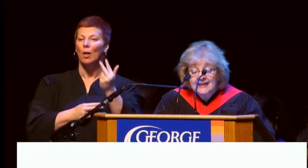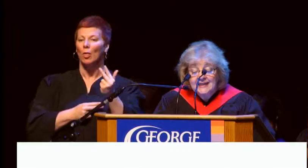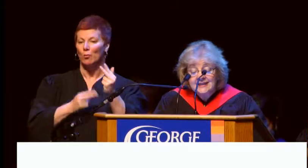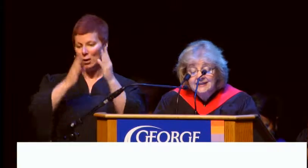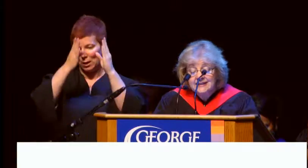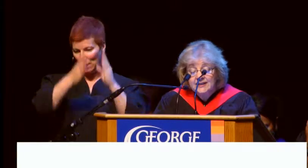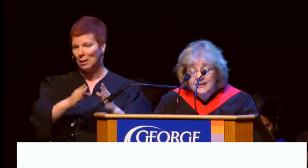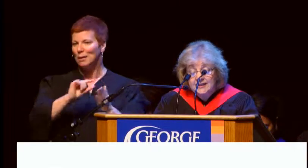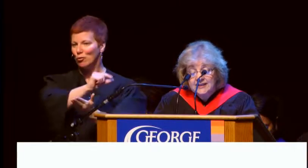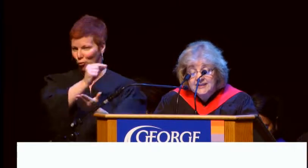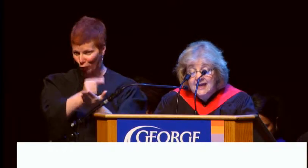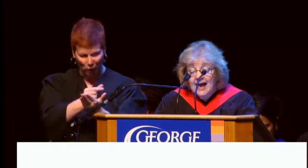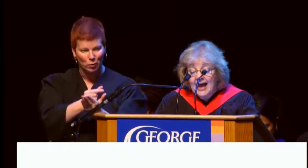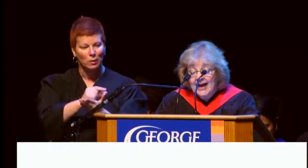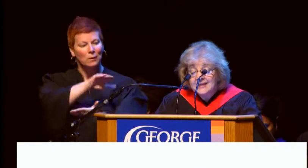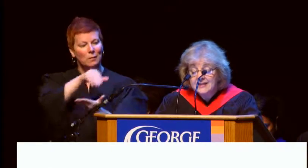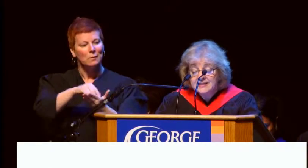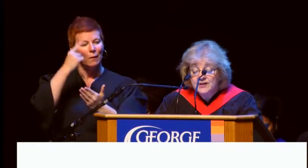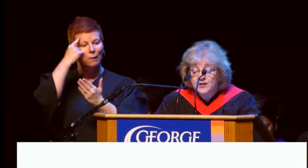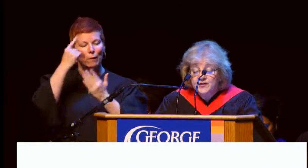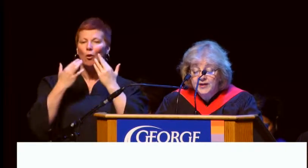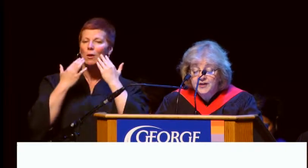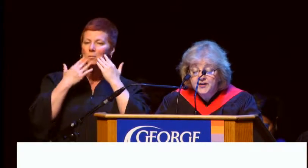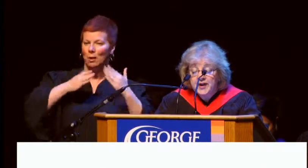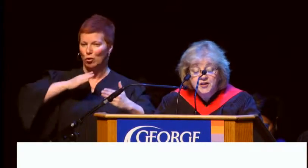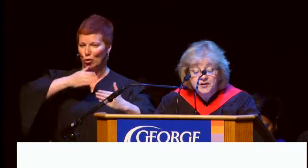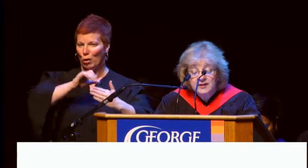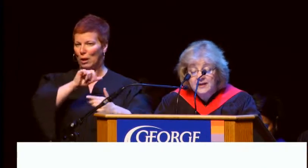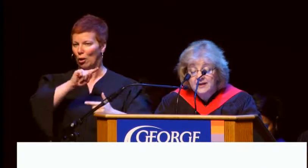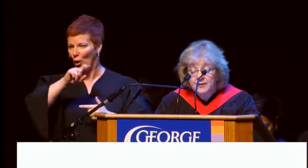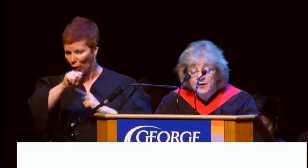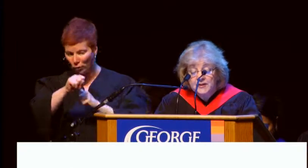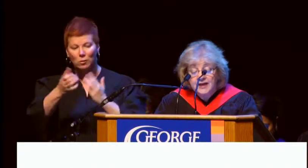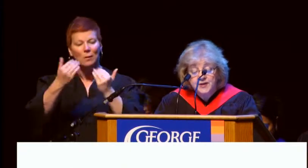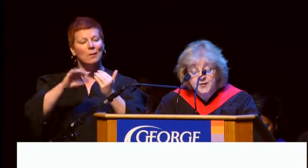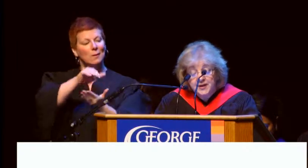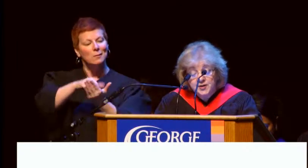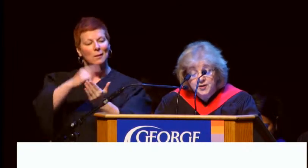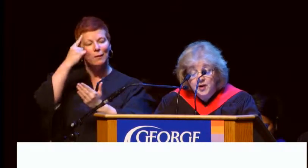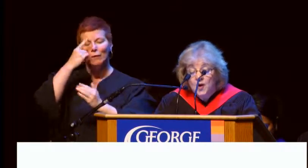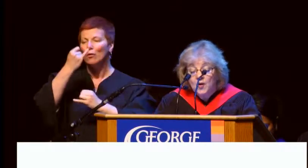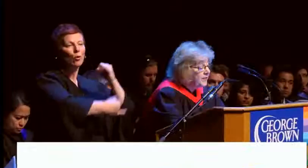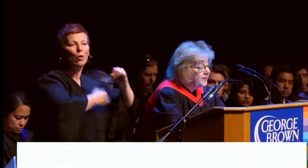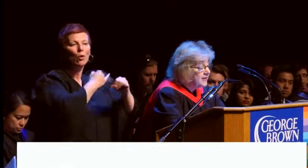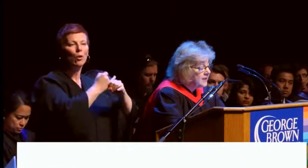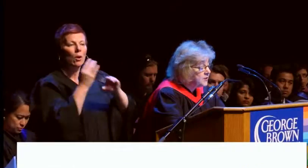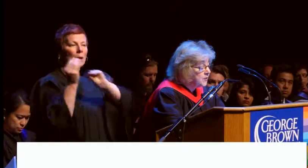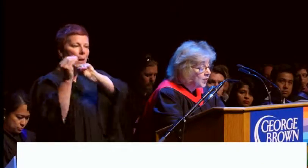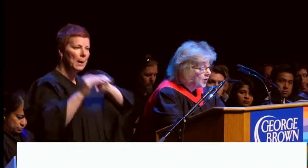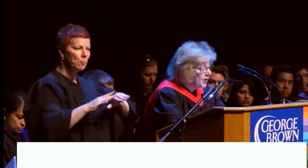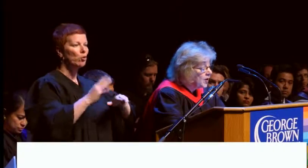AND CULINARY ARTS AND THE CENTRE FOR INTERNATIONAL AND IMMIGRANT EDUCATION WITH A DEAN'S AWARD